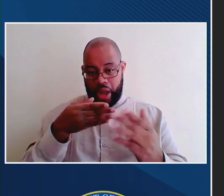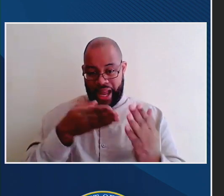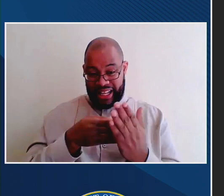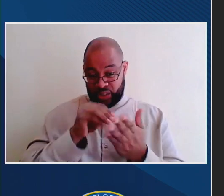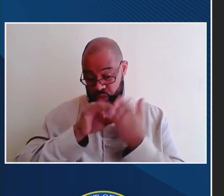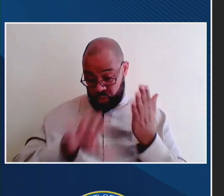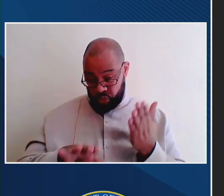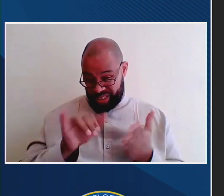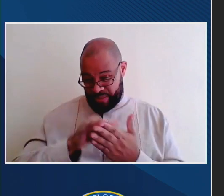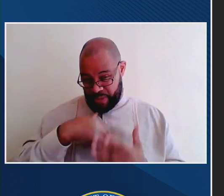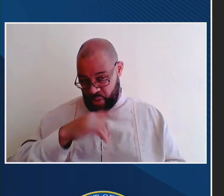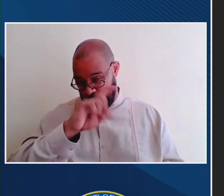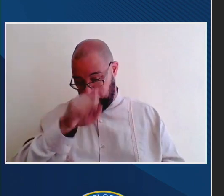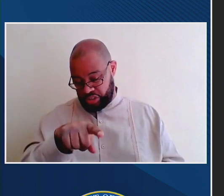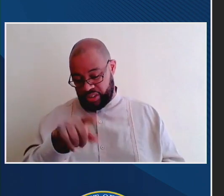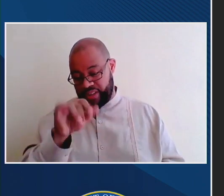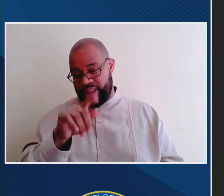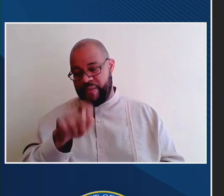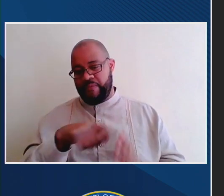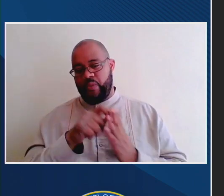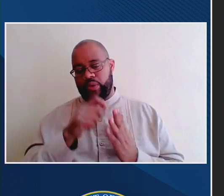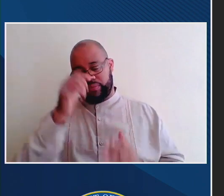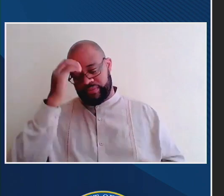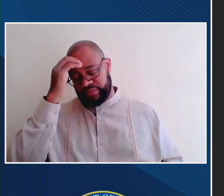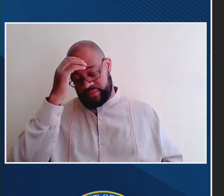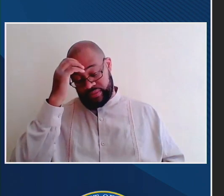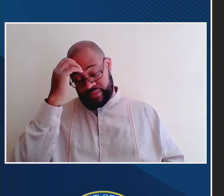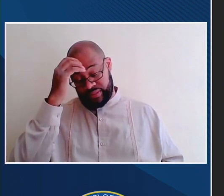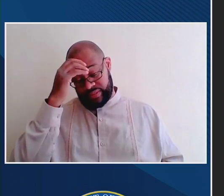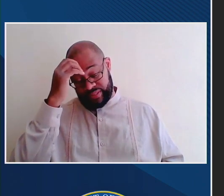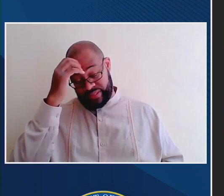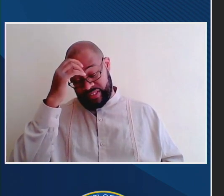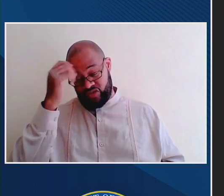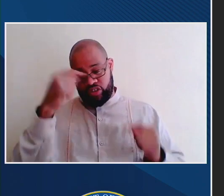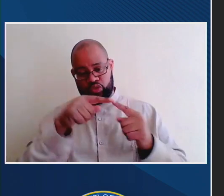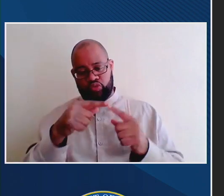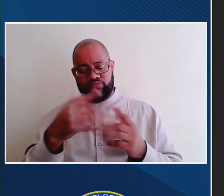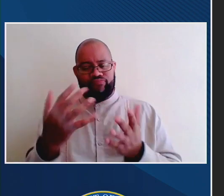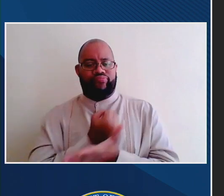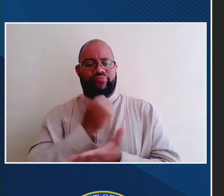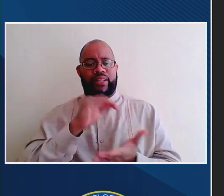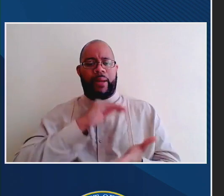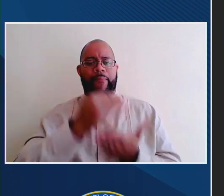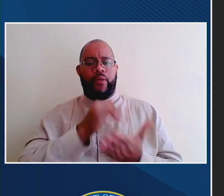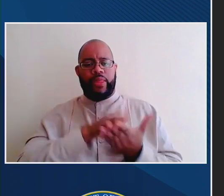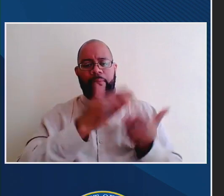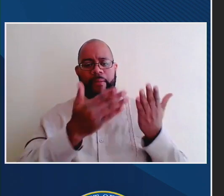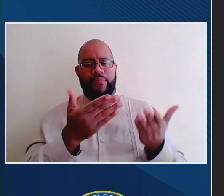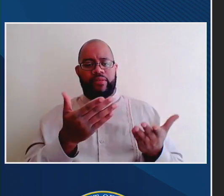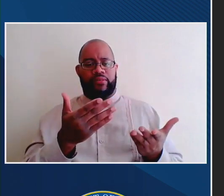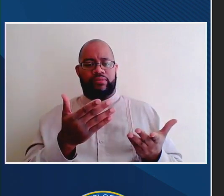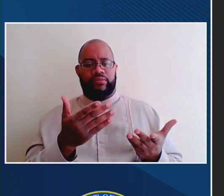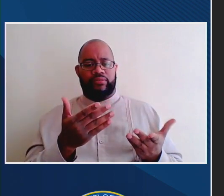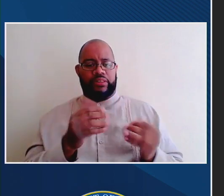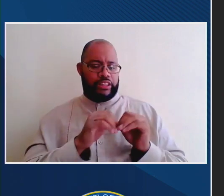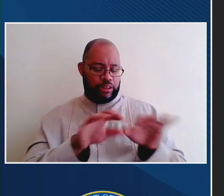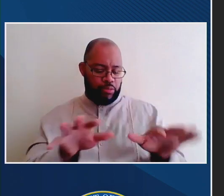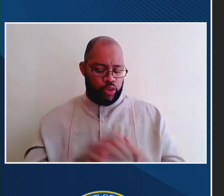Can they, at that point attempt to recover the amounts that they may have or must have dispersed from the student?